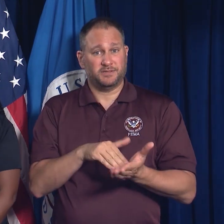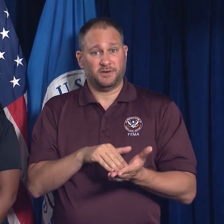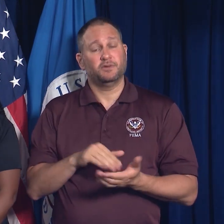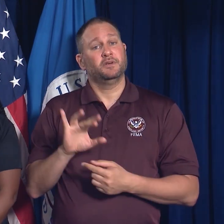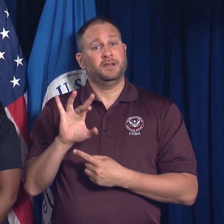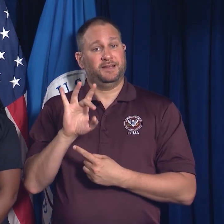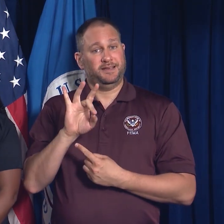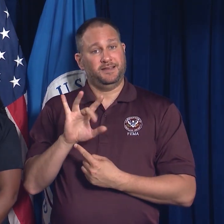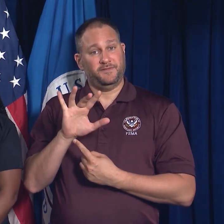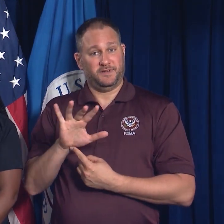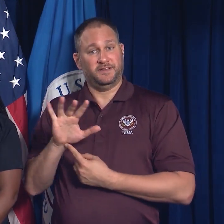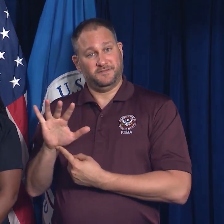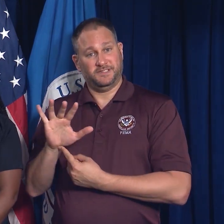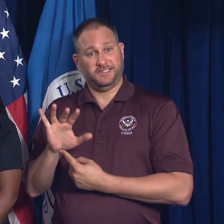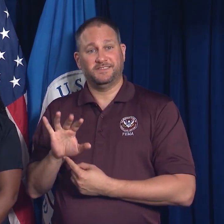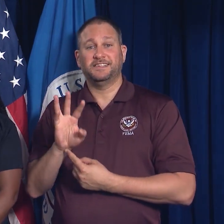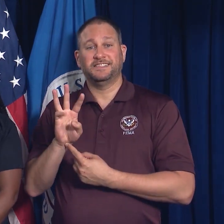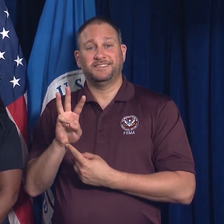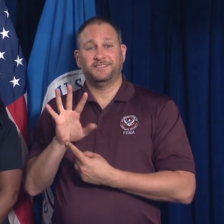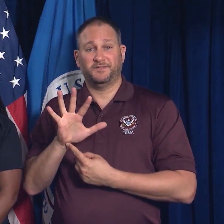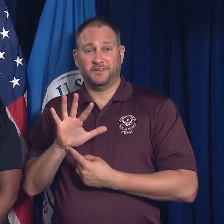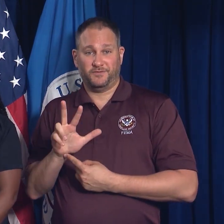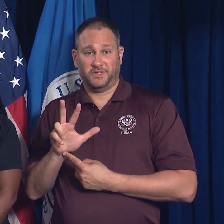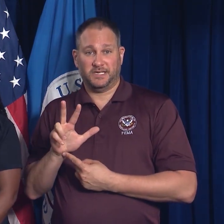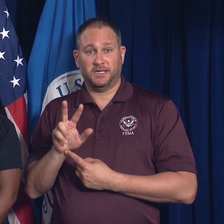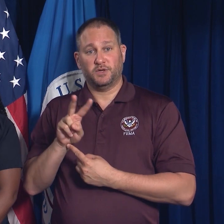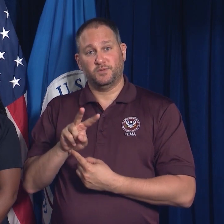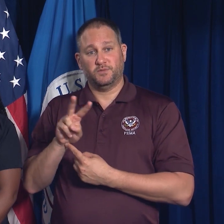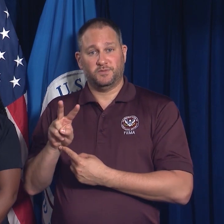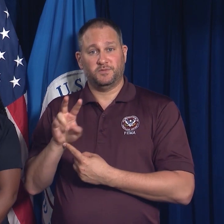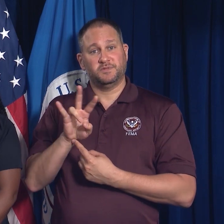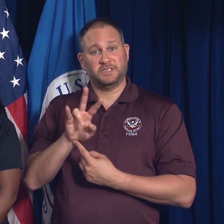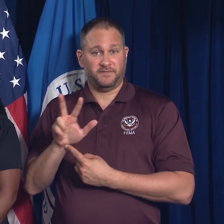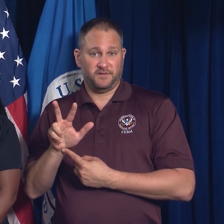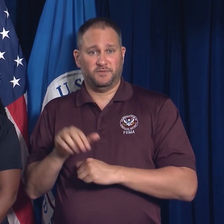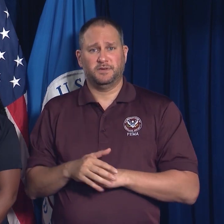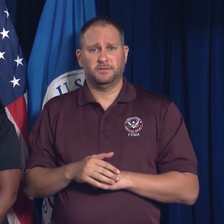at 855-653-2273.